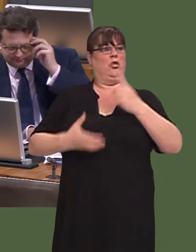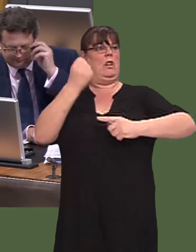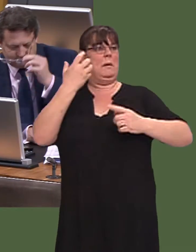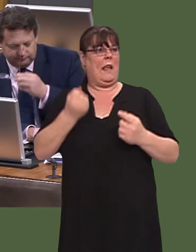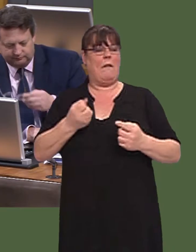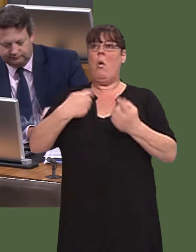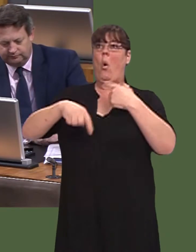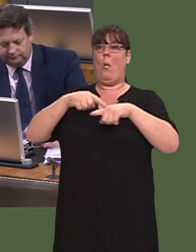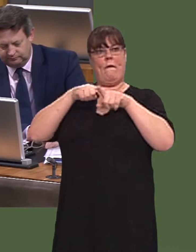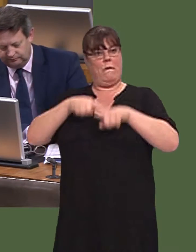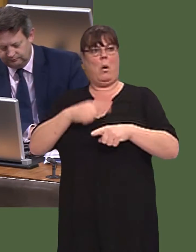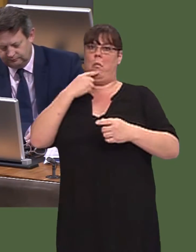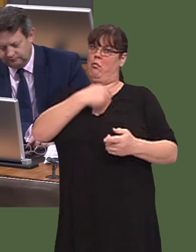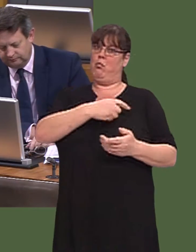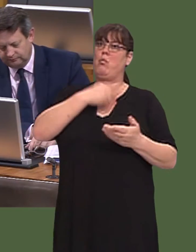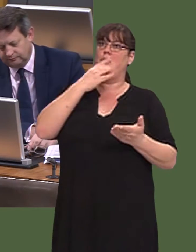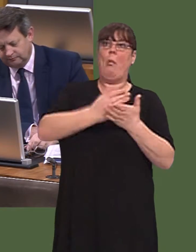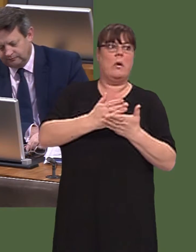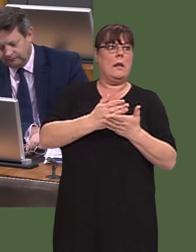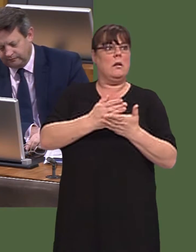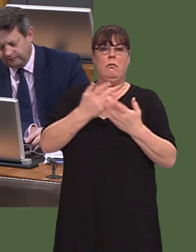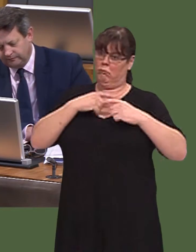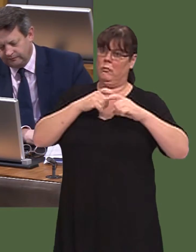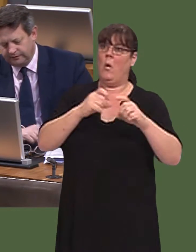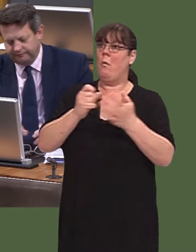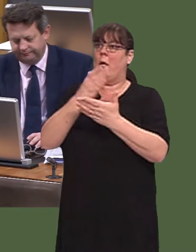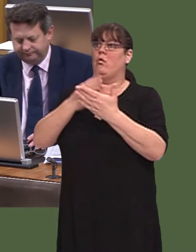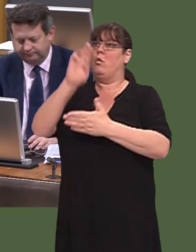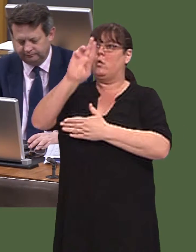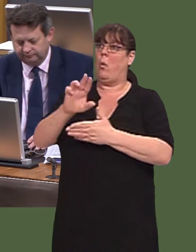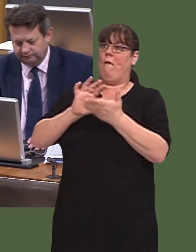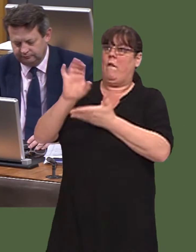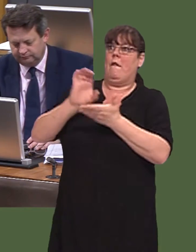We have kept our promises on school funding; weíve made sure that schools have been funded